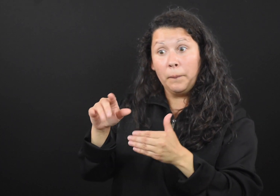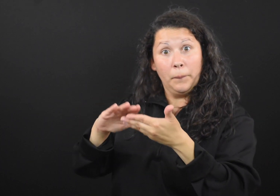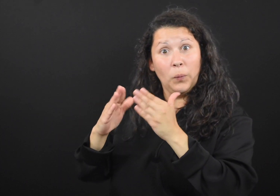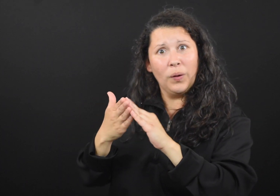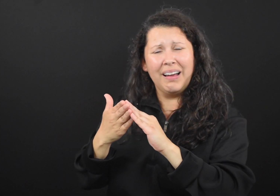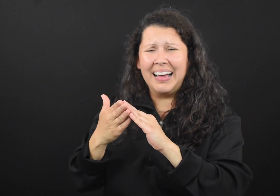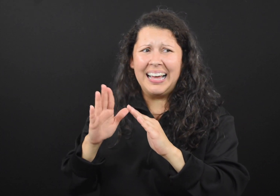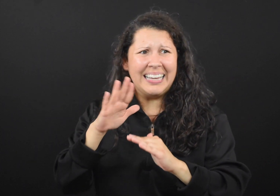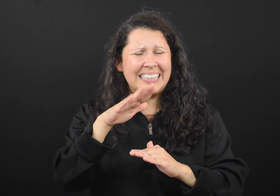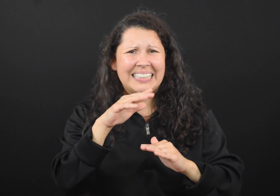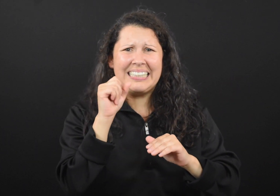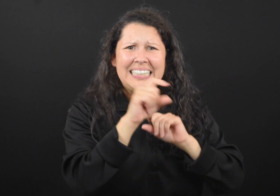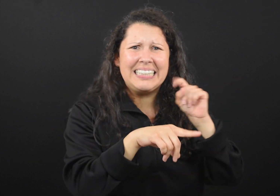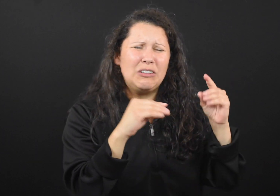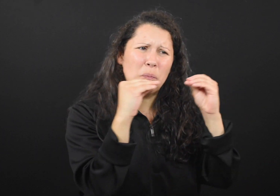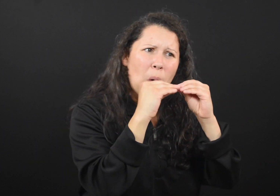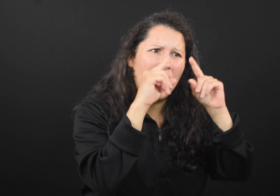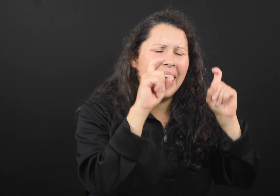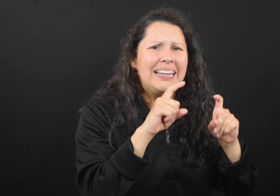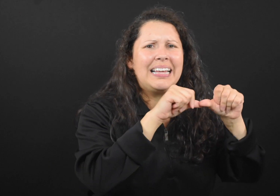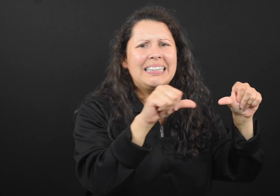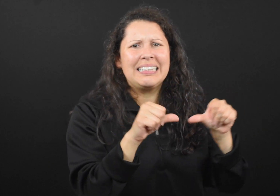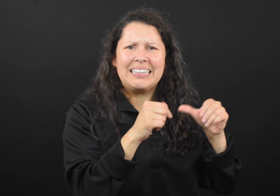and “communities [that are] still asking for testing sites.”